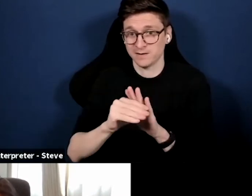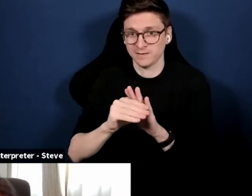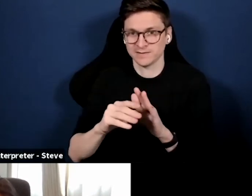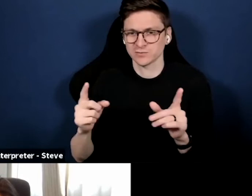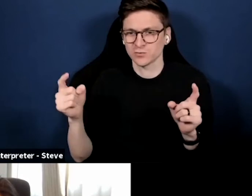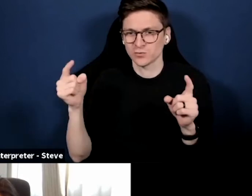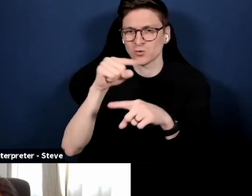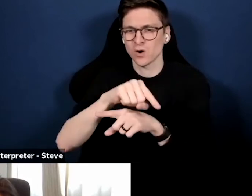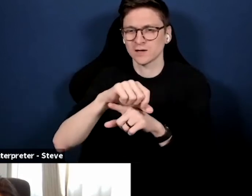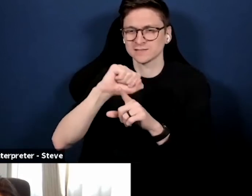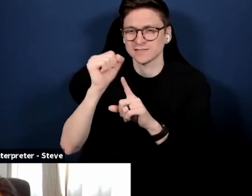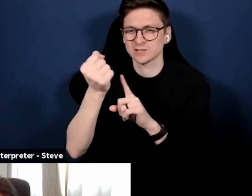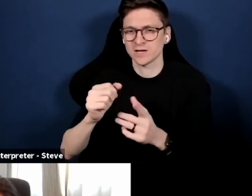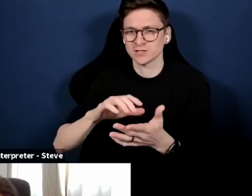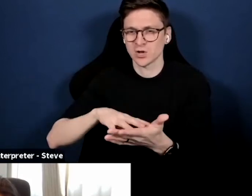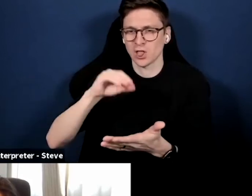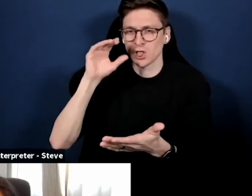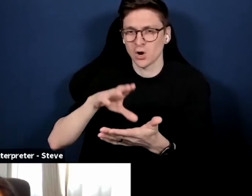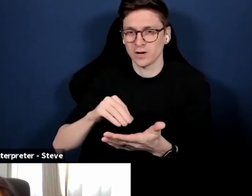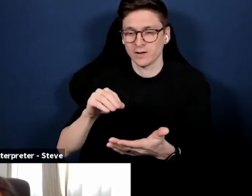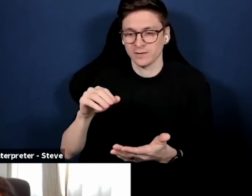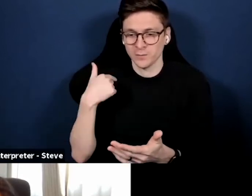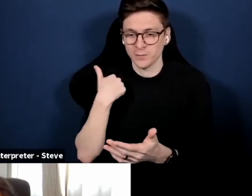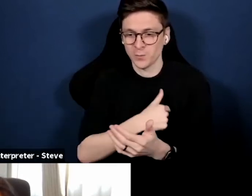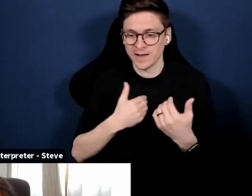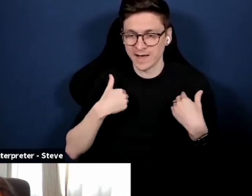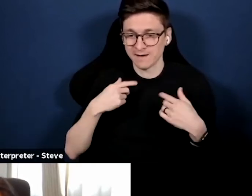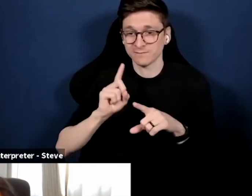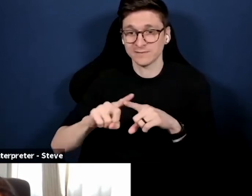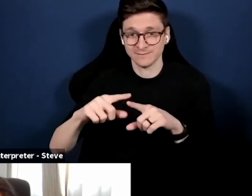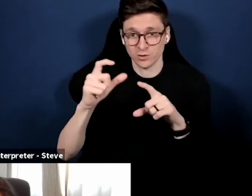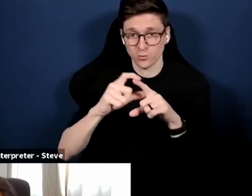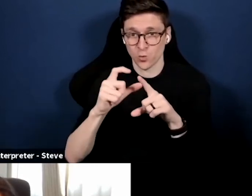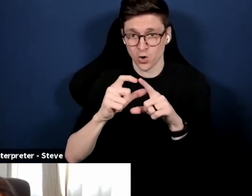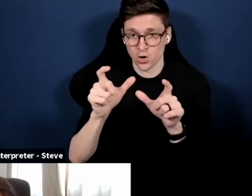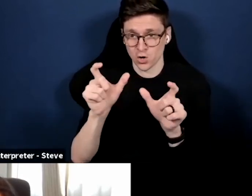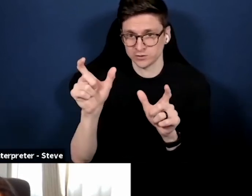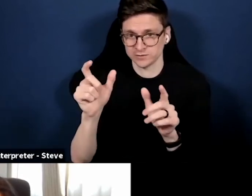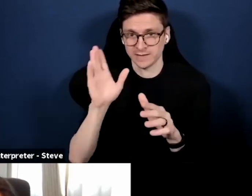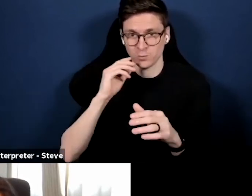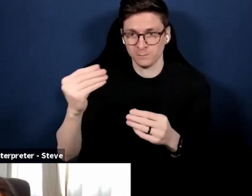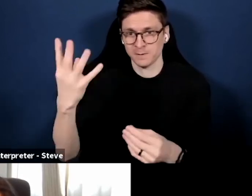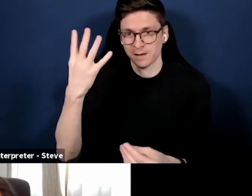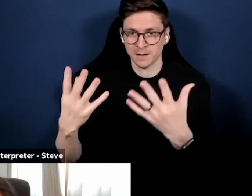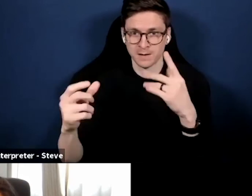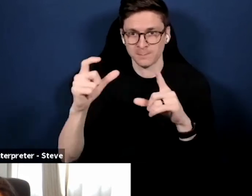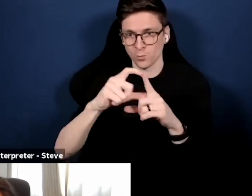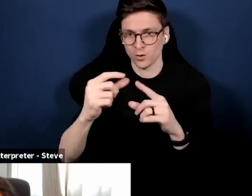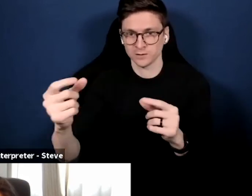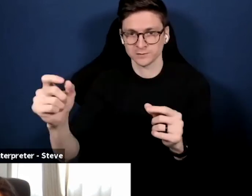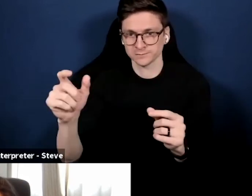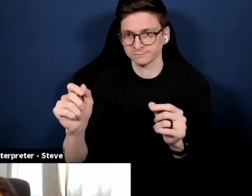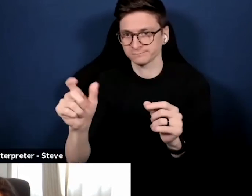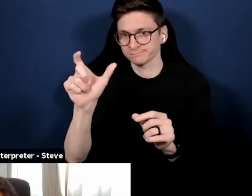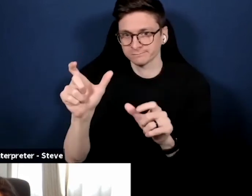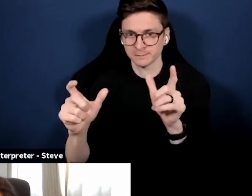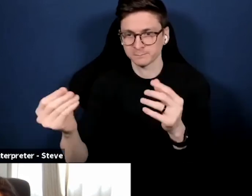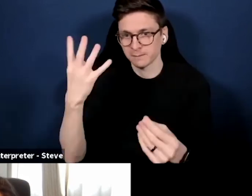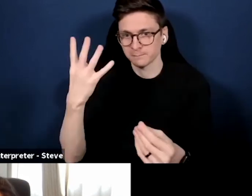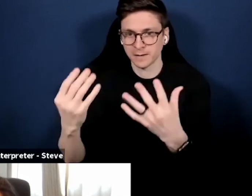have lots of words come in and then we have almost like a hebbian learning of the the most sort of um